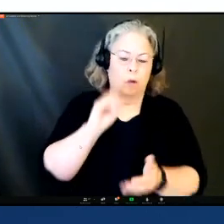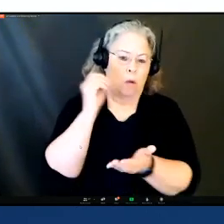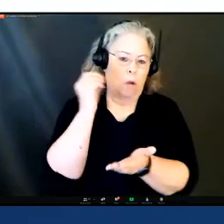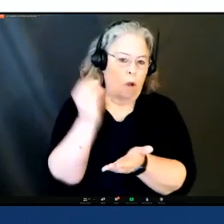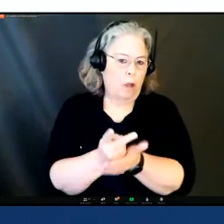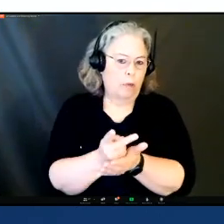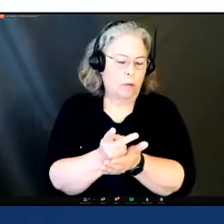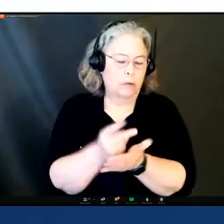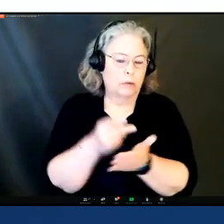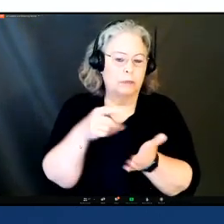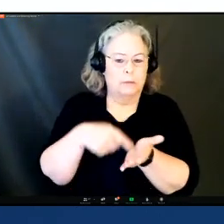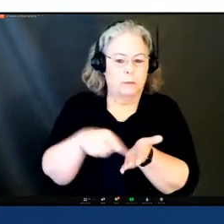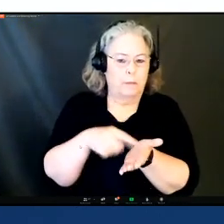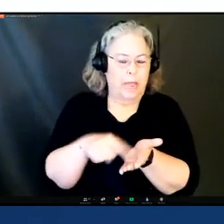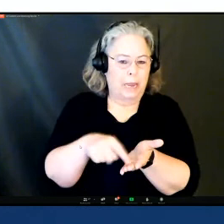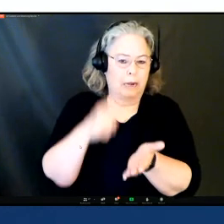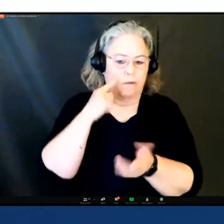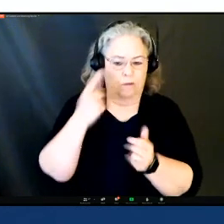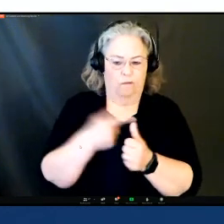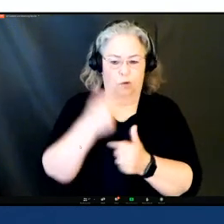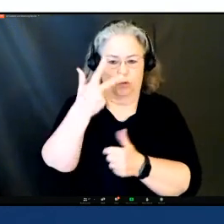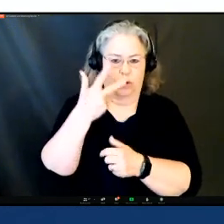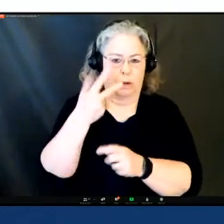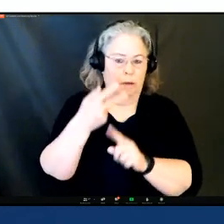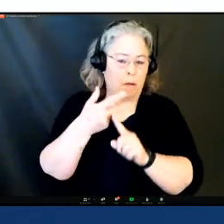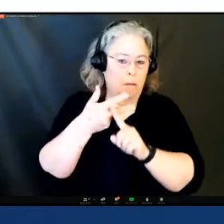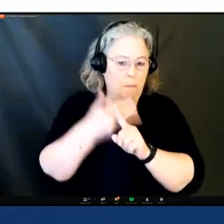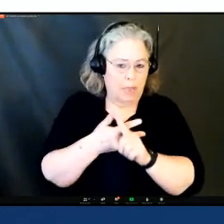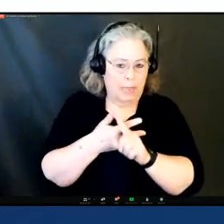of the new fiscal year until the board formally adopts the budget.